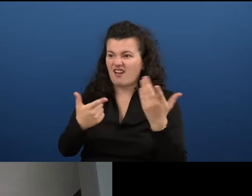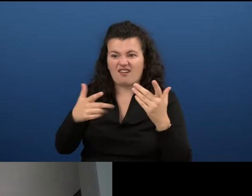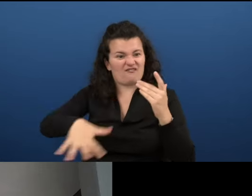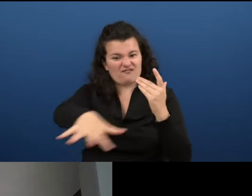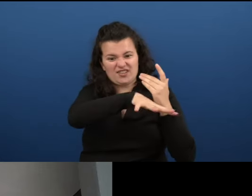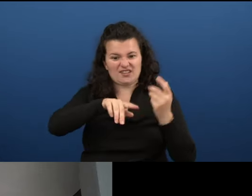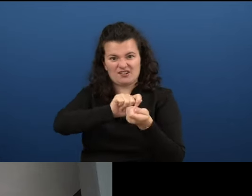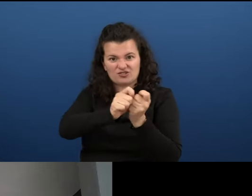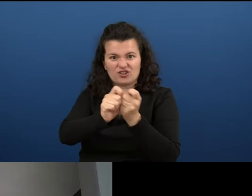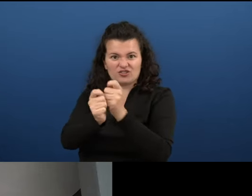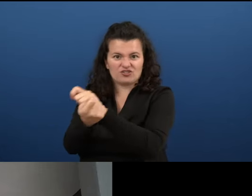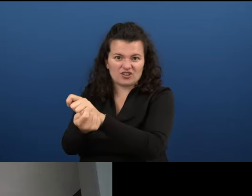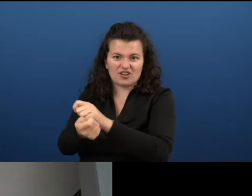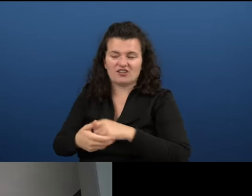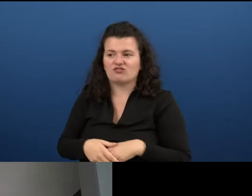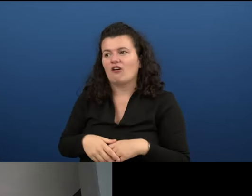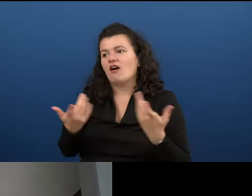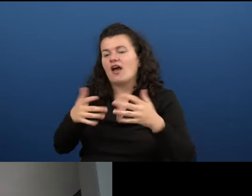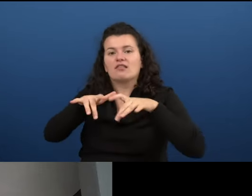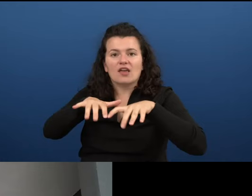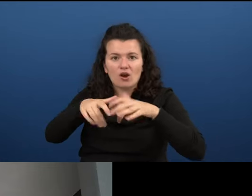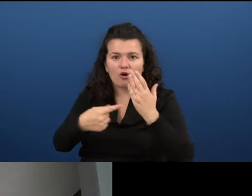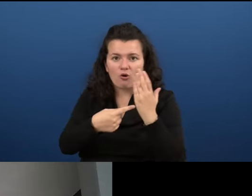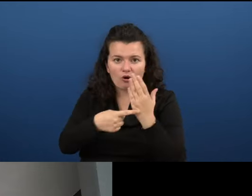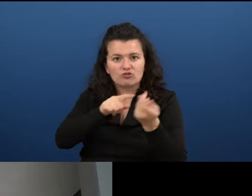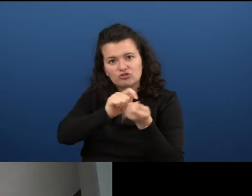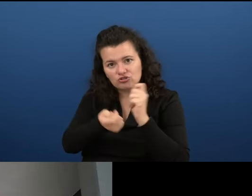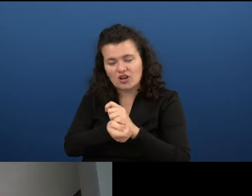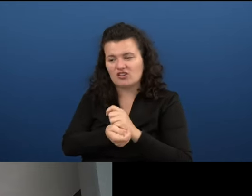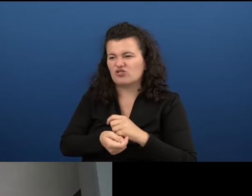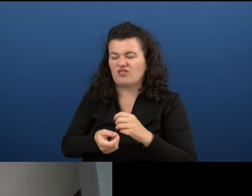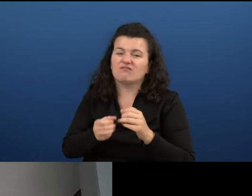looking at the changing technology landscape, because it's easy for sort of accessibility